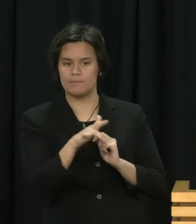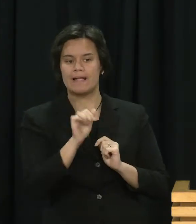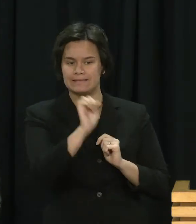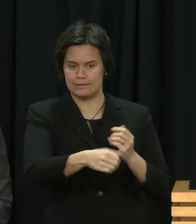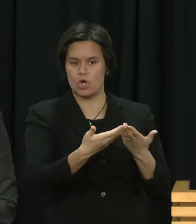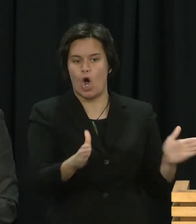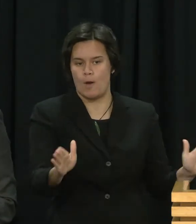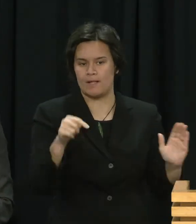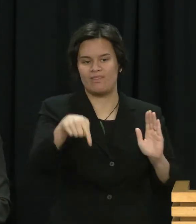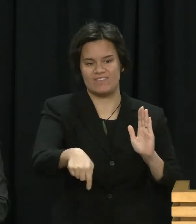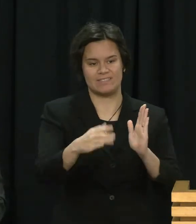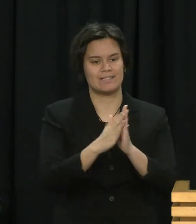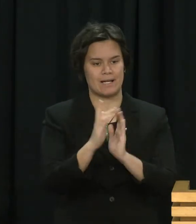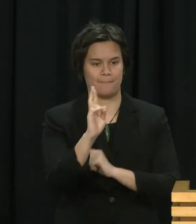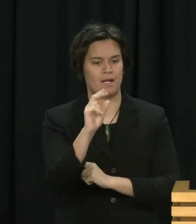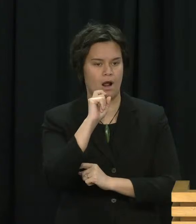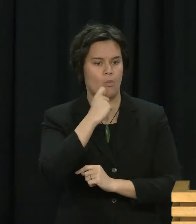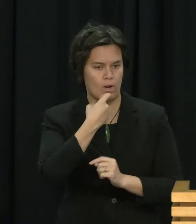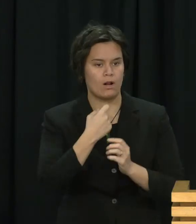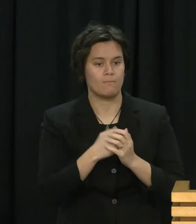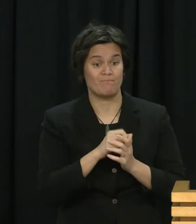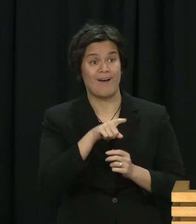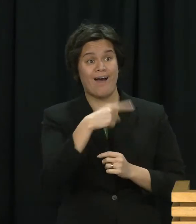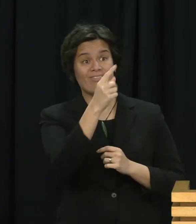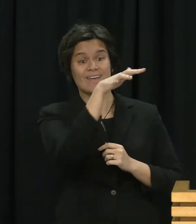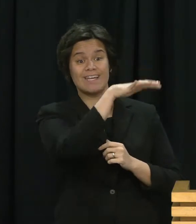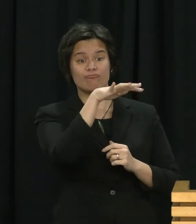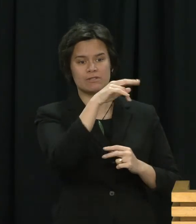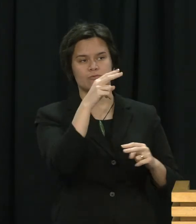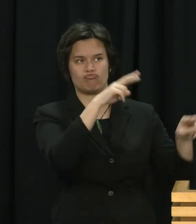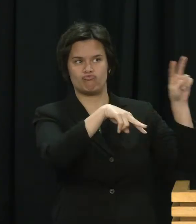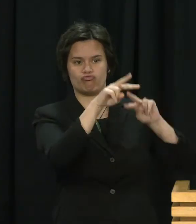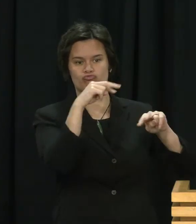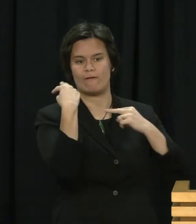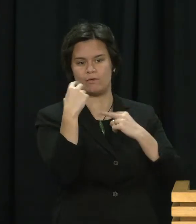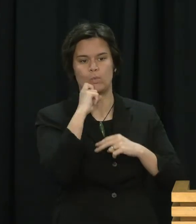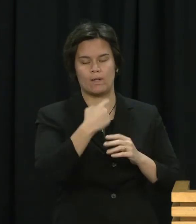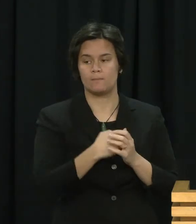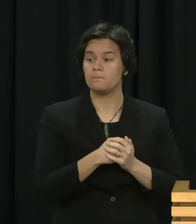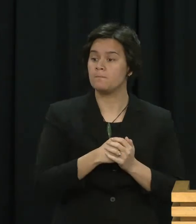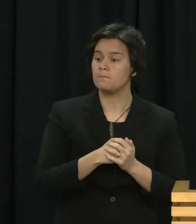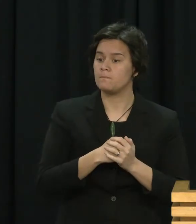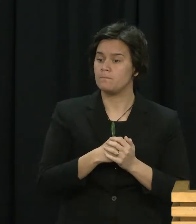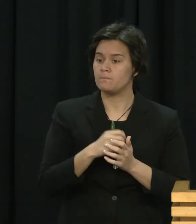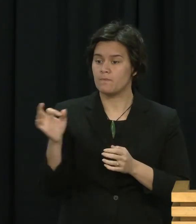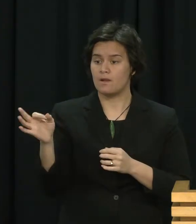meet again to confirm that but we would if we were going to